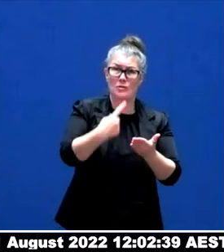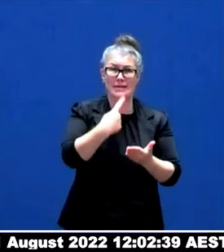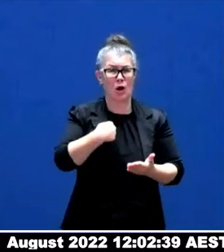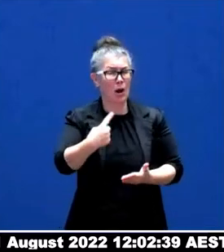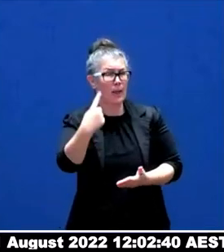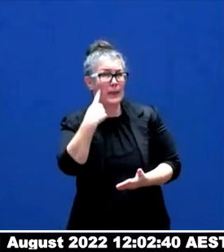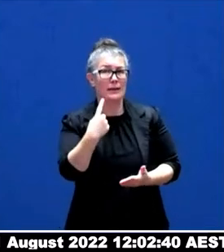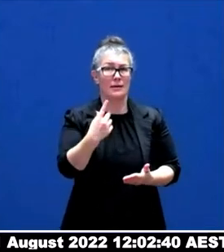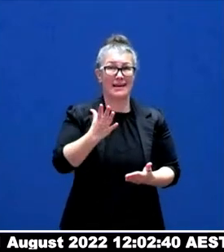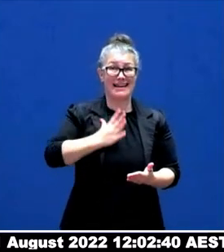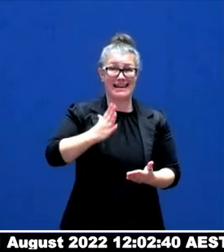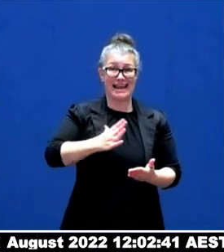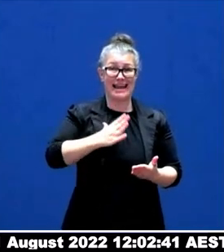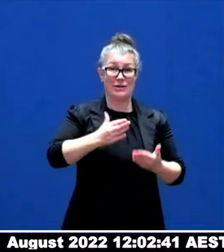doorbell button to be a little bit lower or higher"?